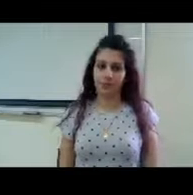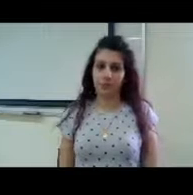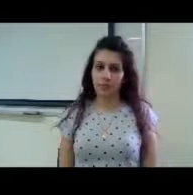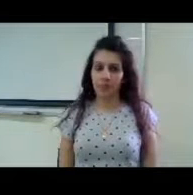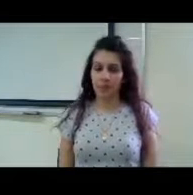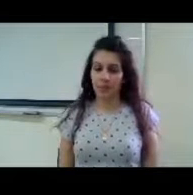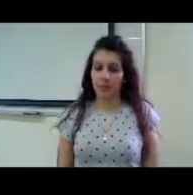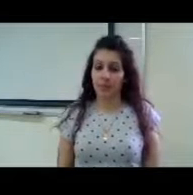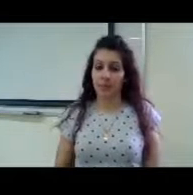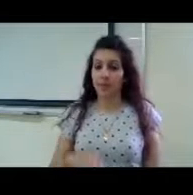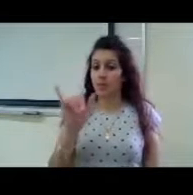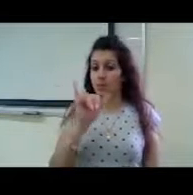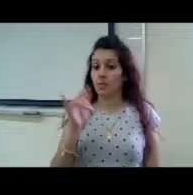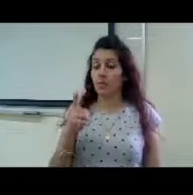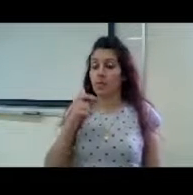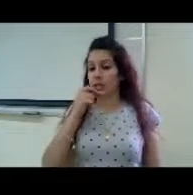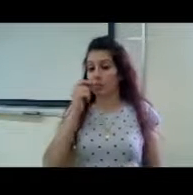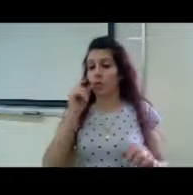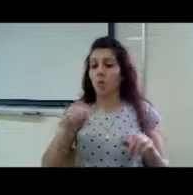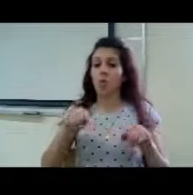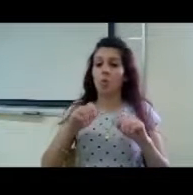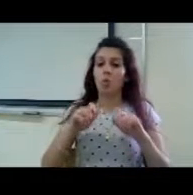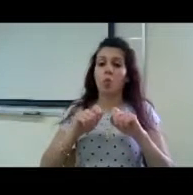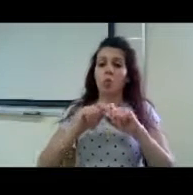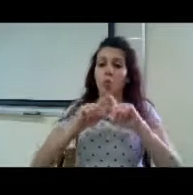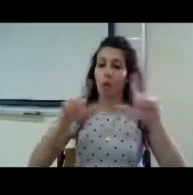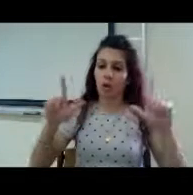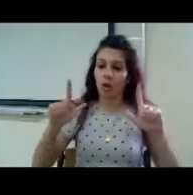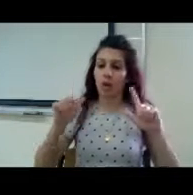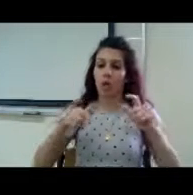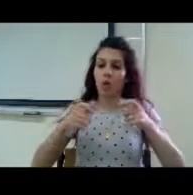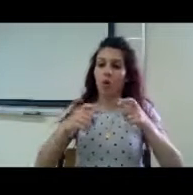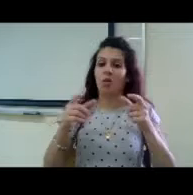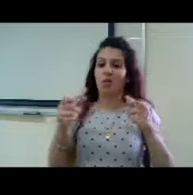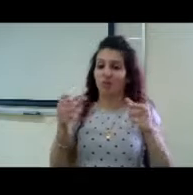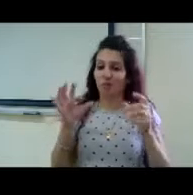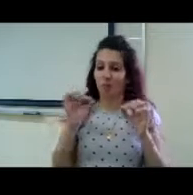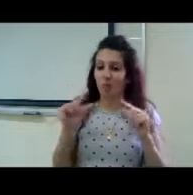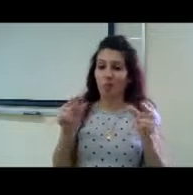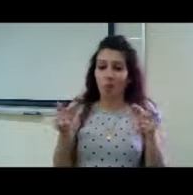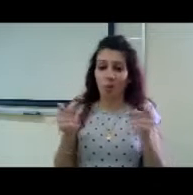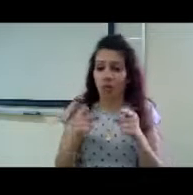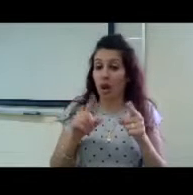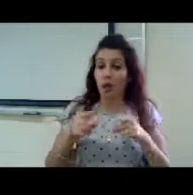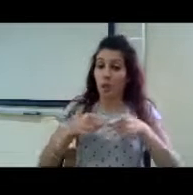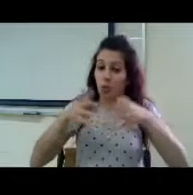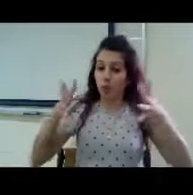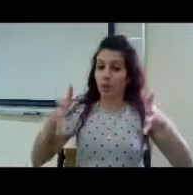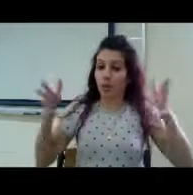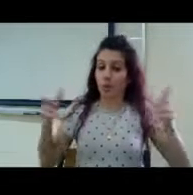curriculum as well as kovat specific materials so this is an addition to the